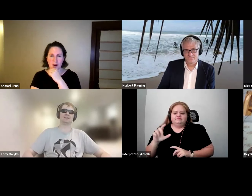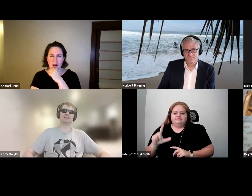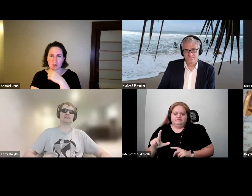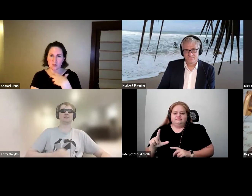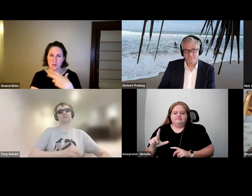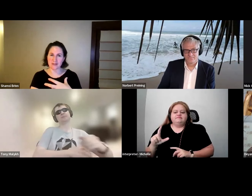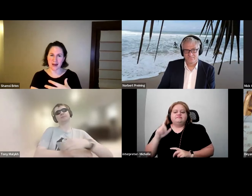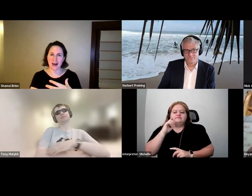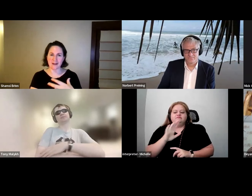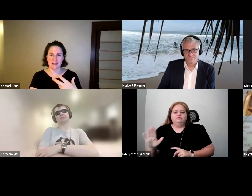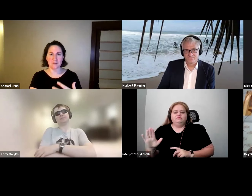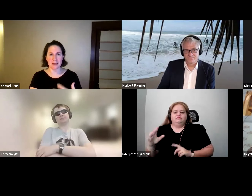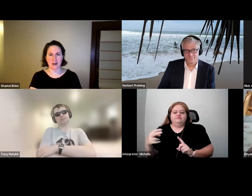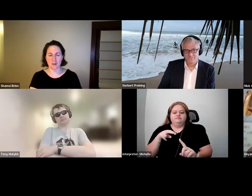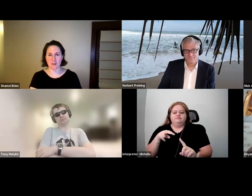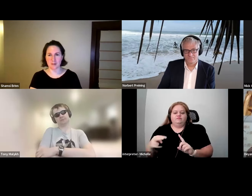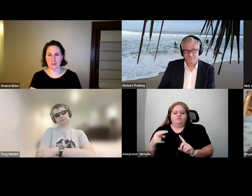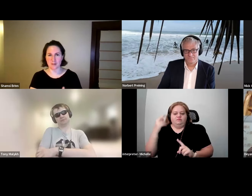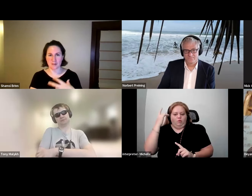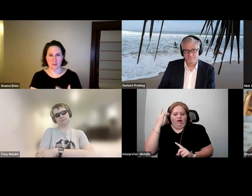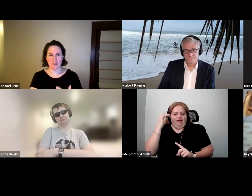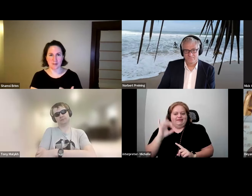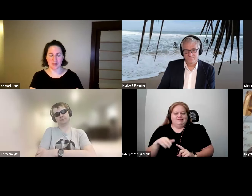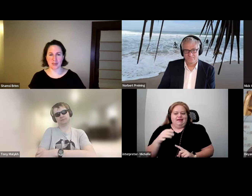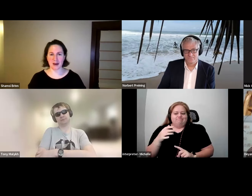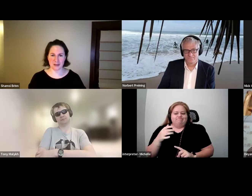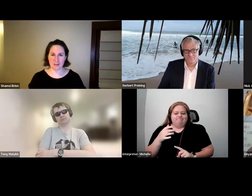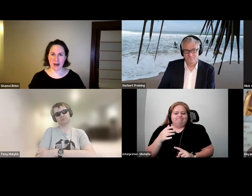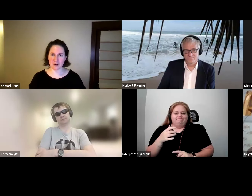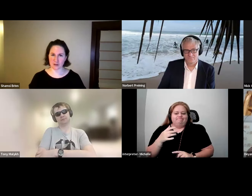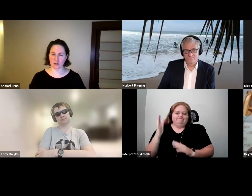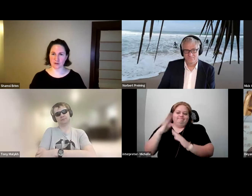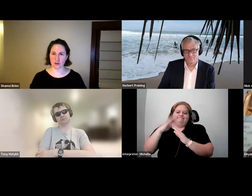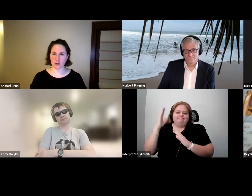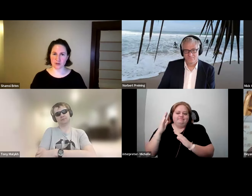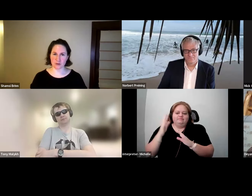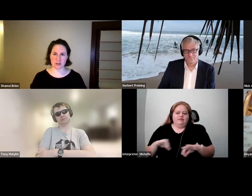Why is that the medium that matters for your tools